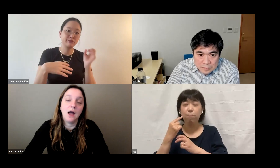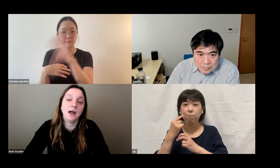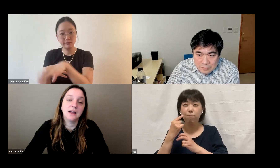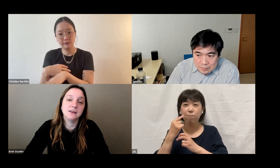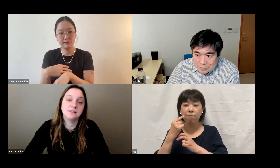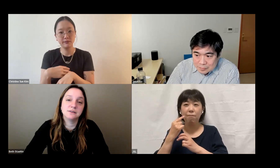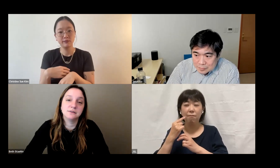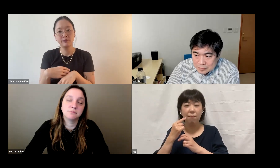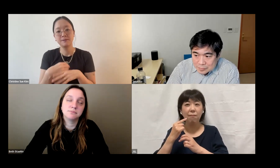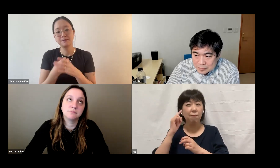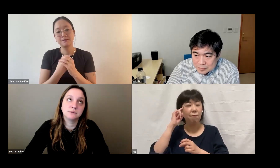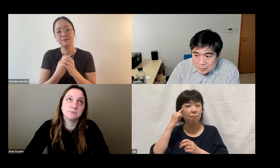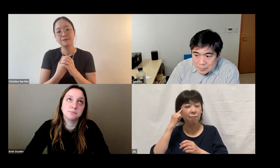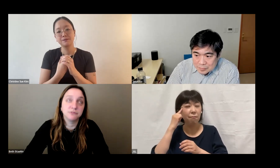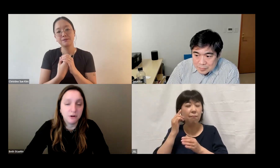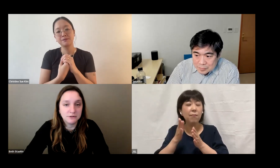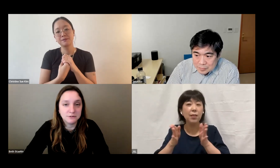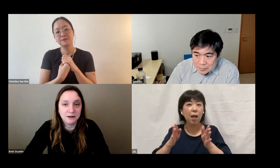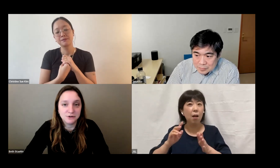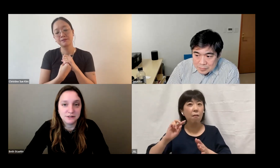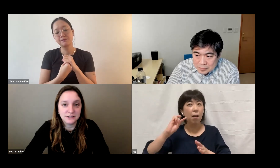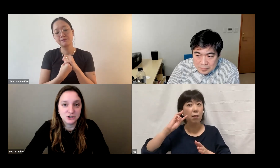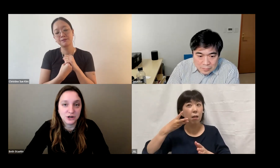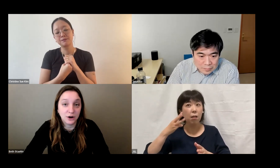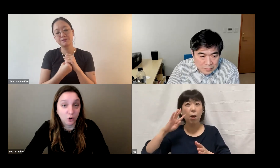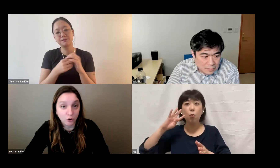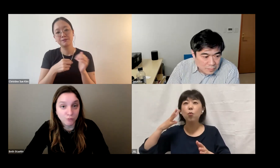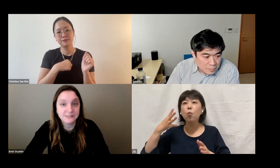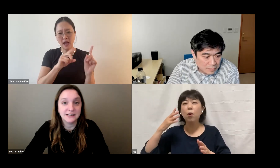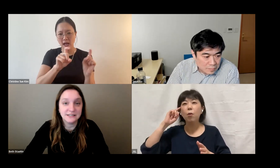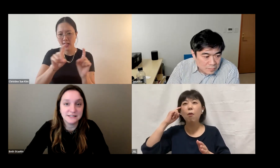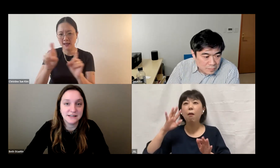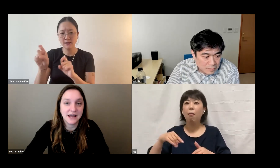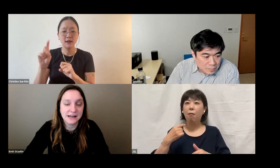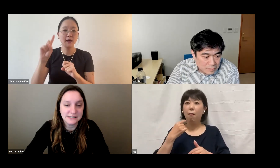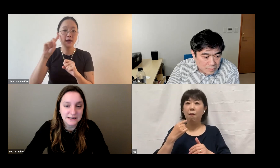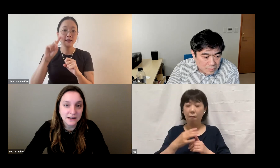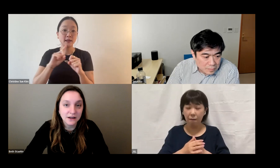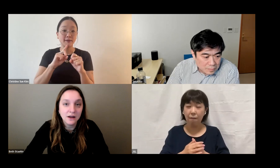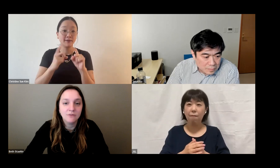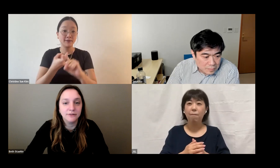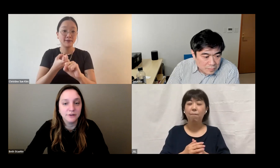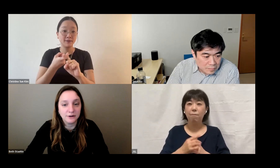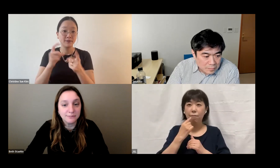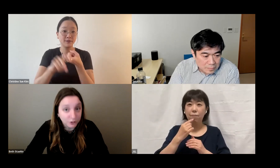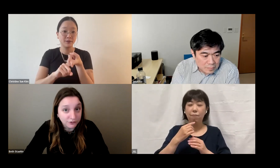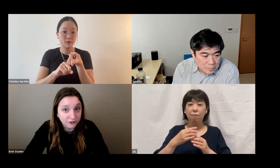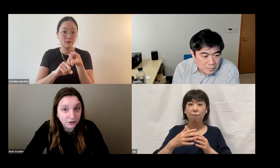I performed my translation at home, sent it to NAD for their approval.